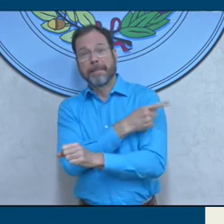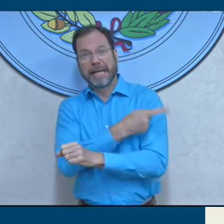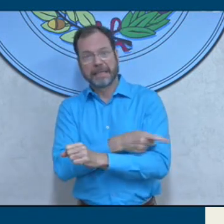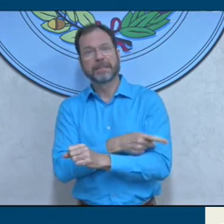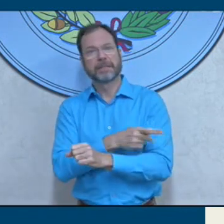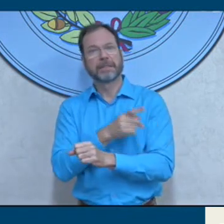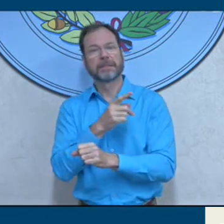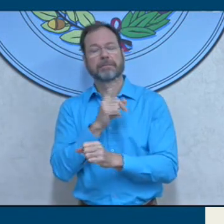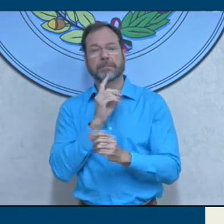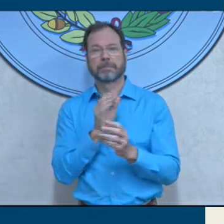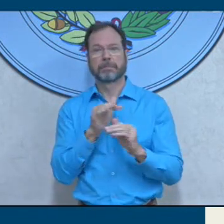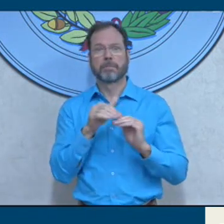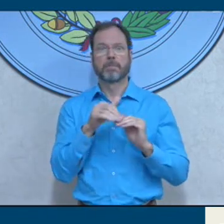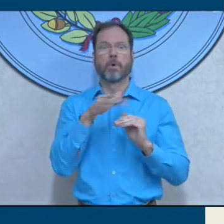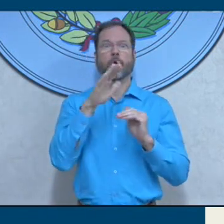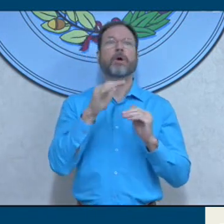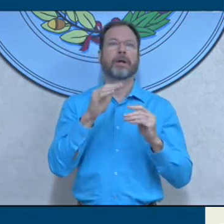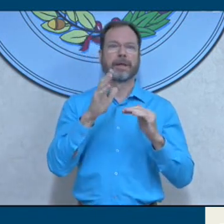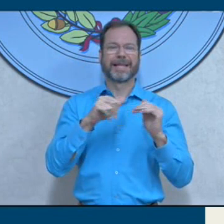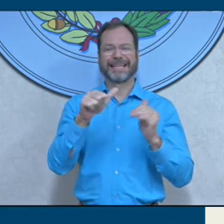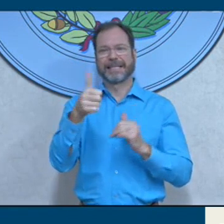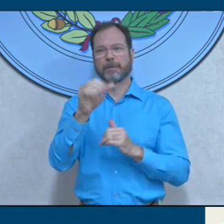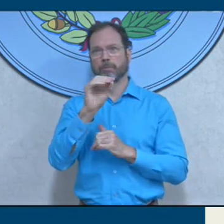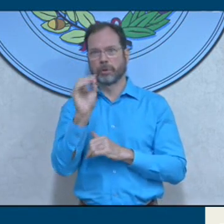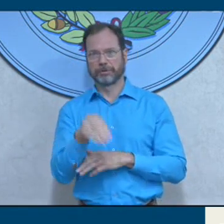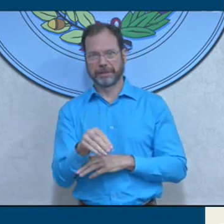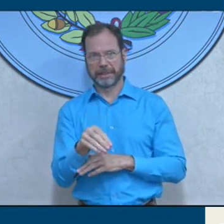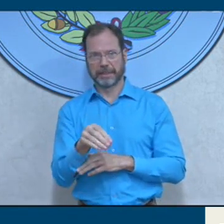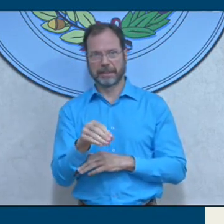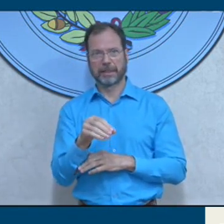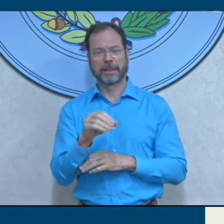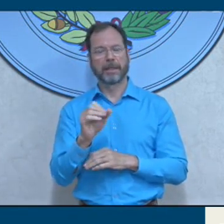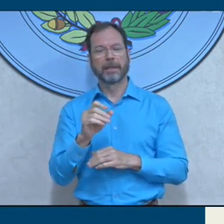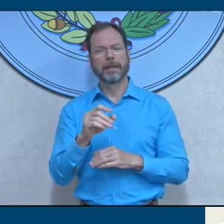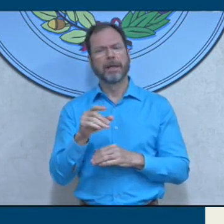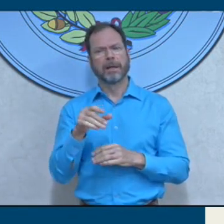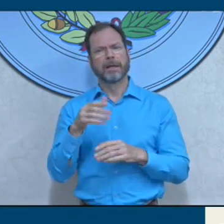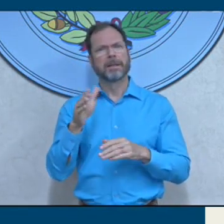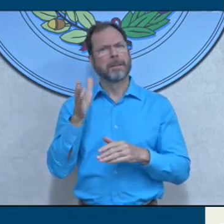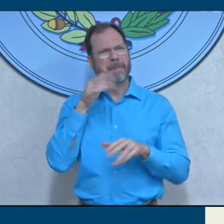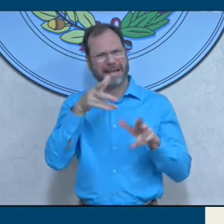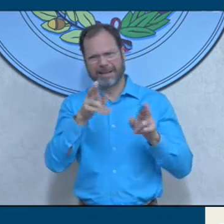COUNTY OR ONE REGION. IN THE STATE OF TEXAS WHERE COVID